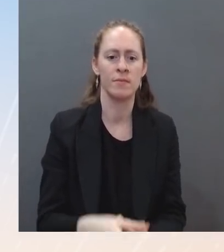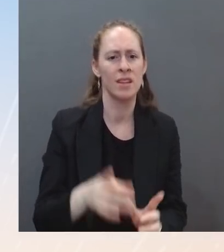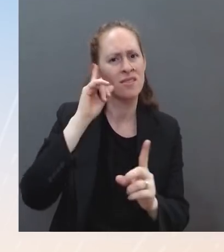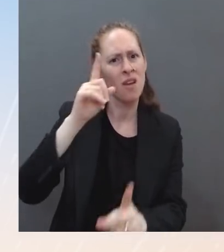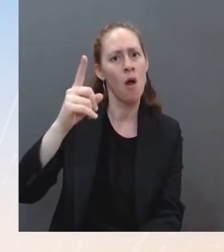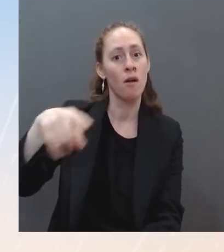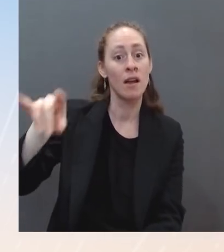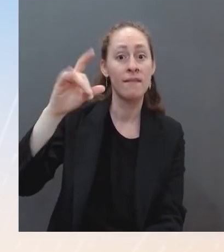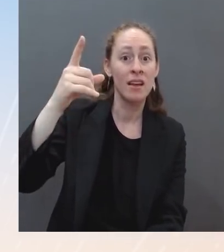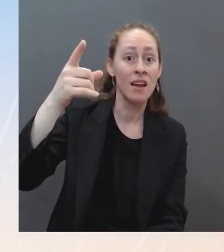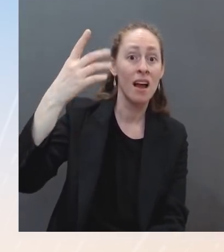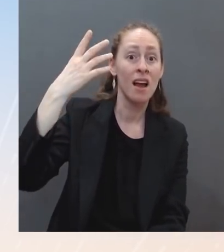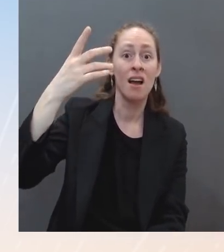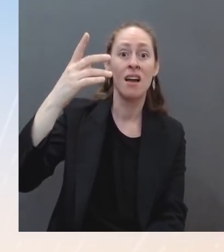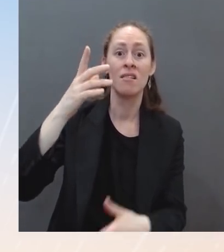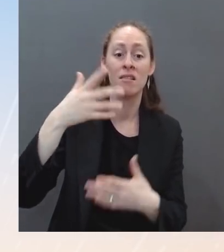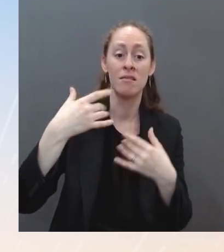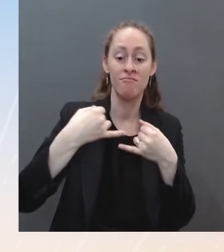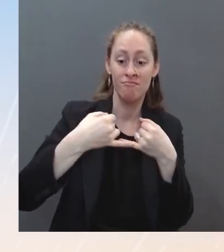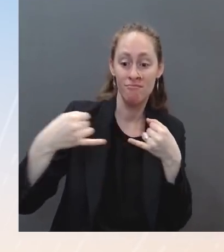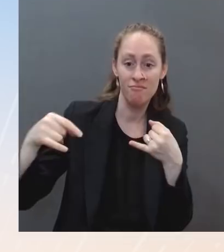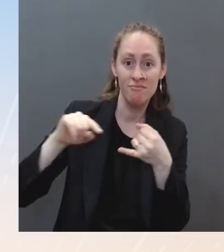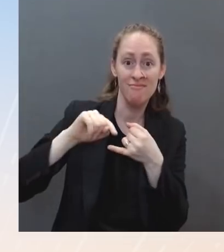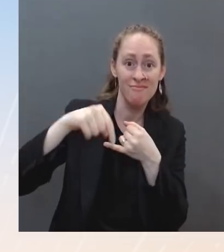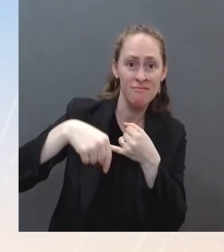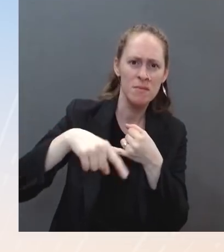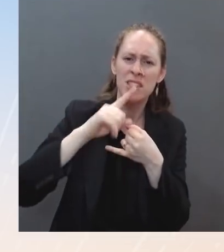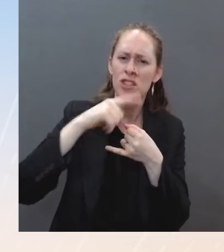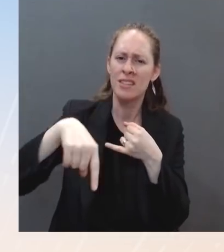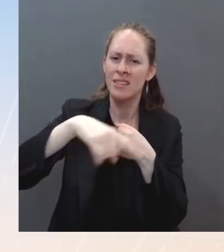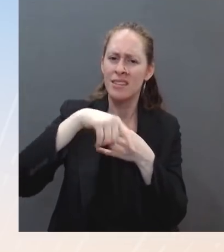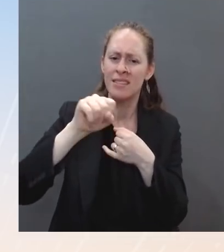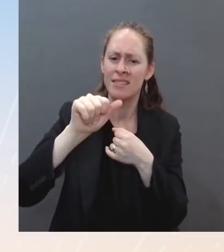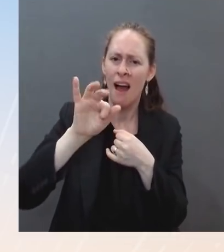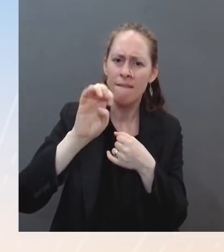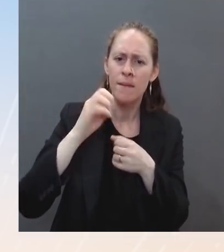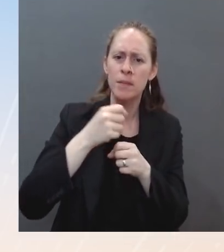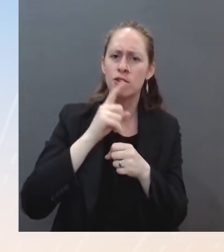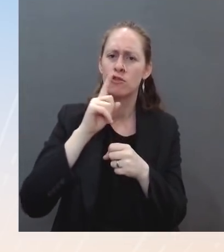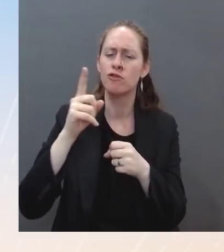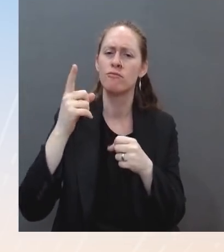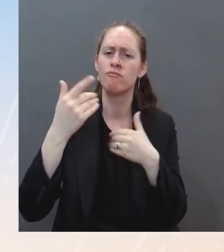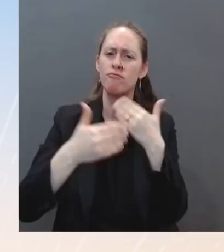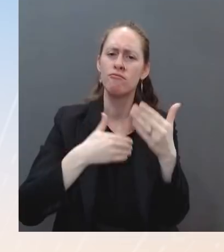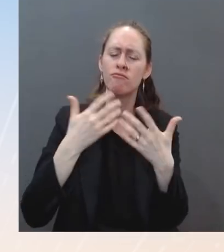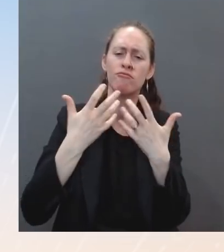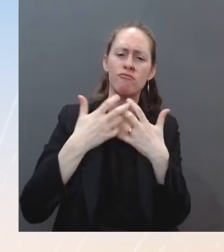and fair processing system through, for example, a dedicated docket to conduct speedier and fair immigration proceedings